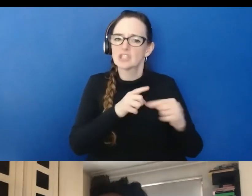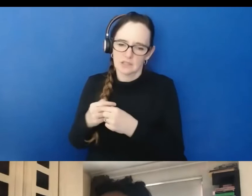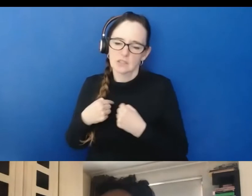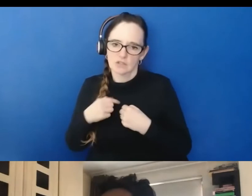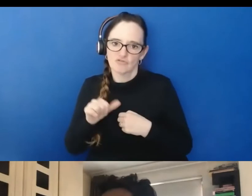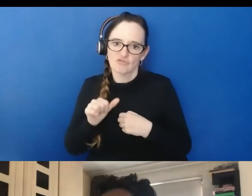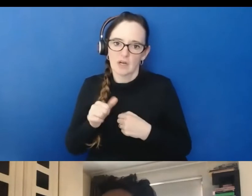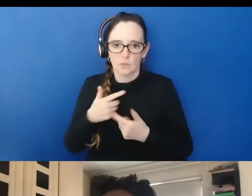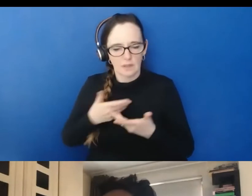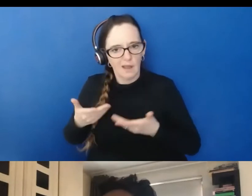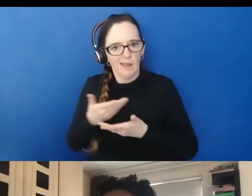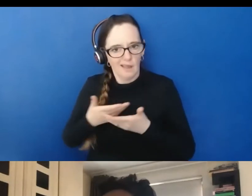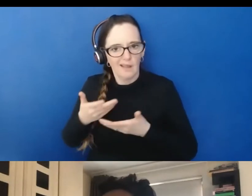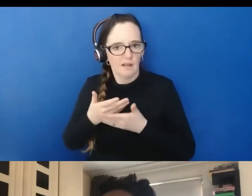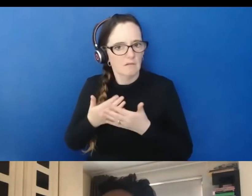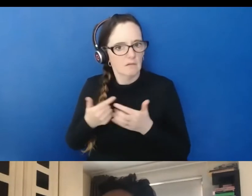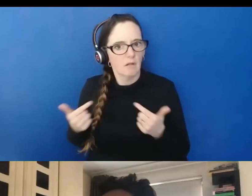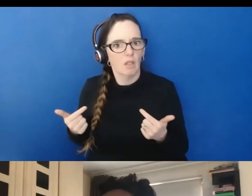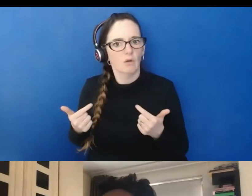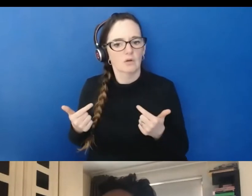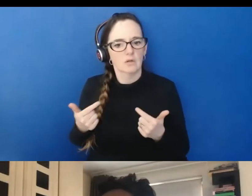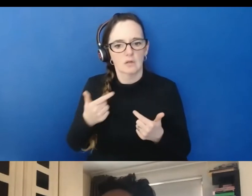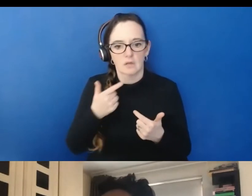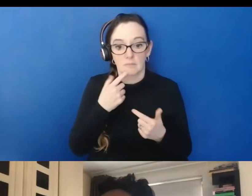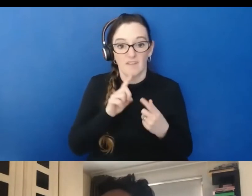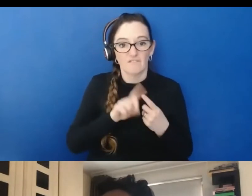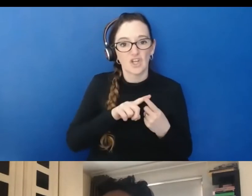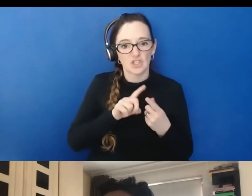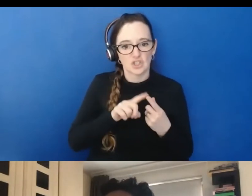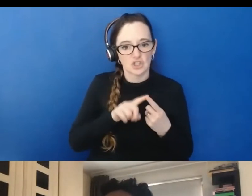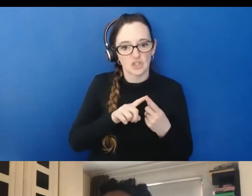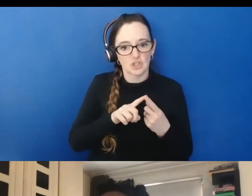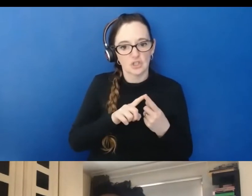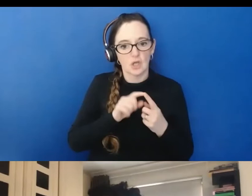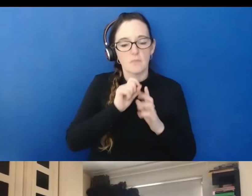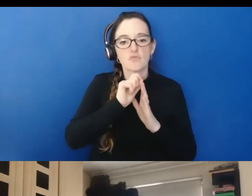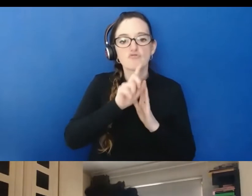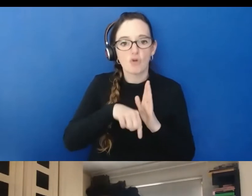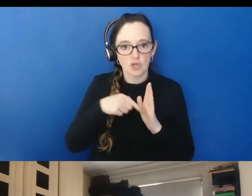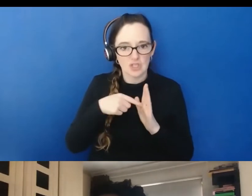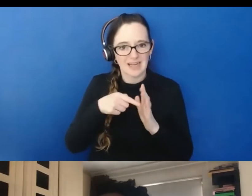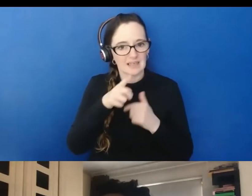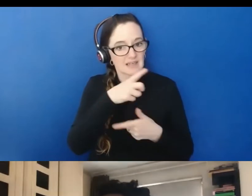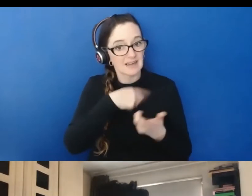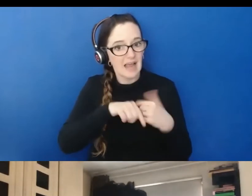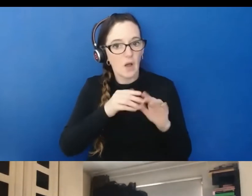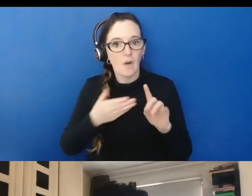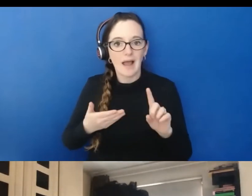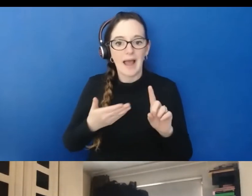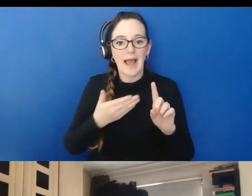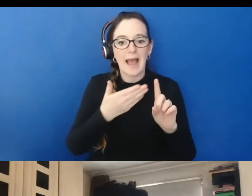I mean first of all, because we are addressing a project that aims to sense different realities